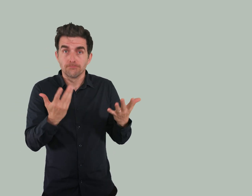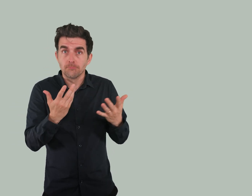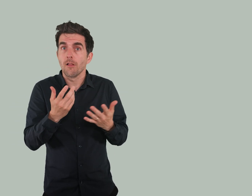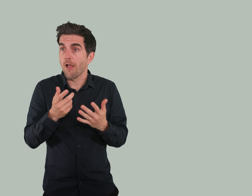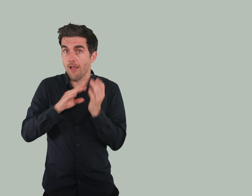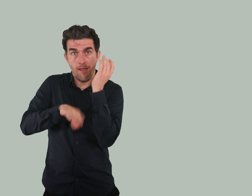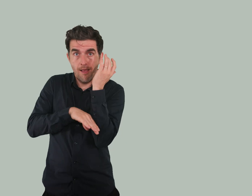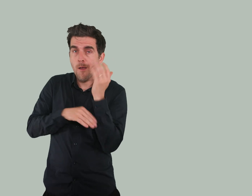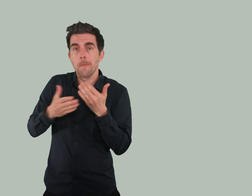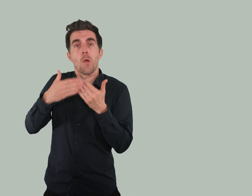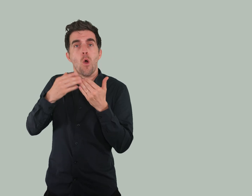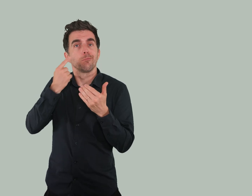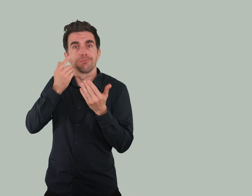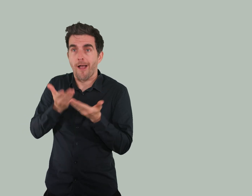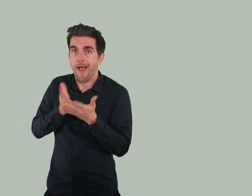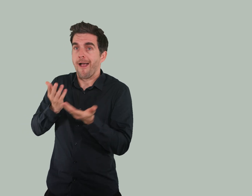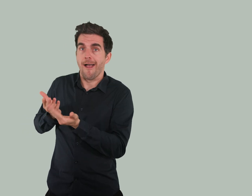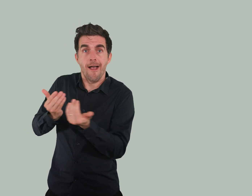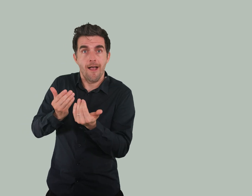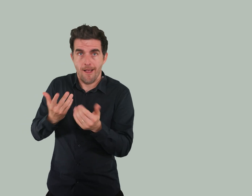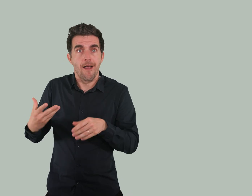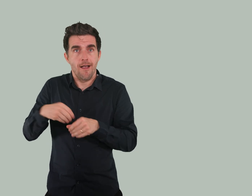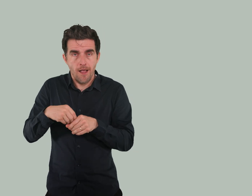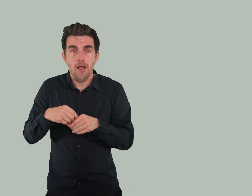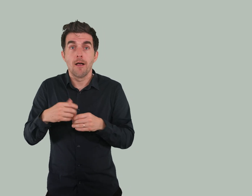entry pathways are more visible.